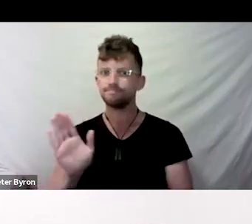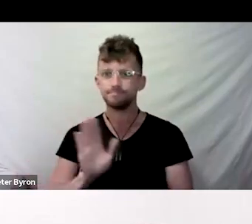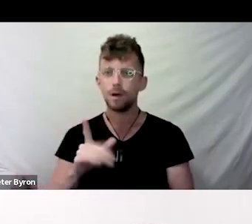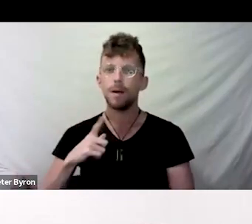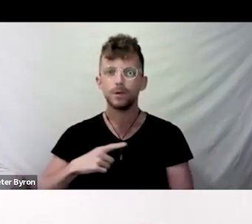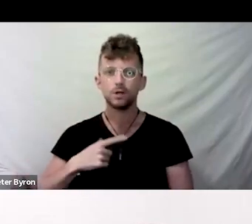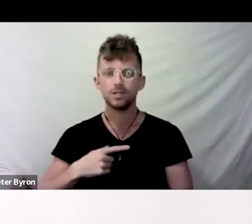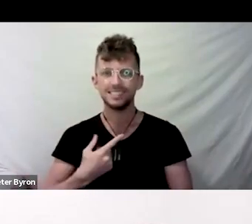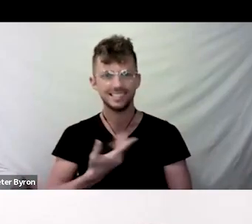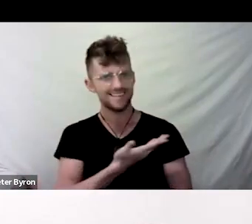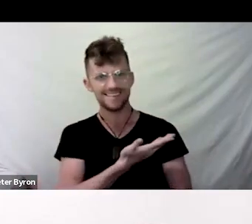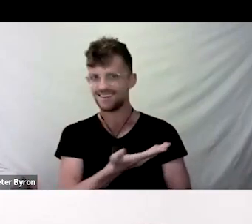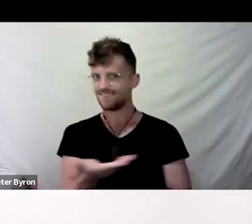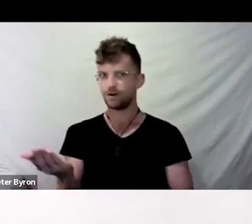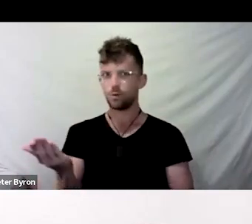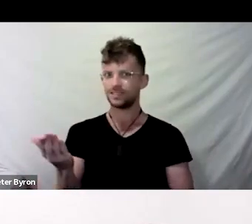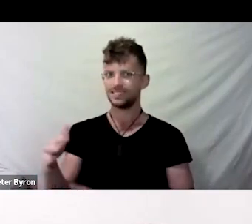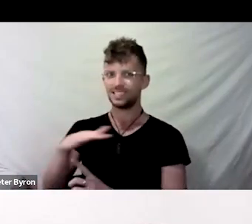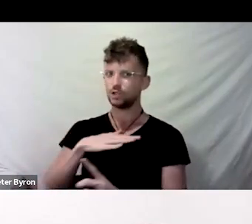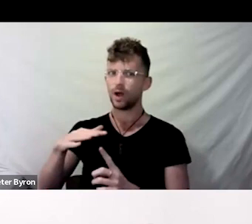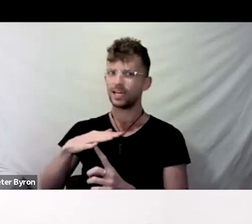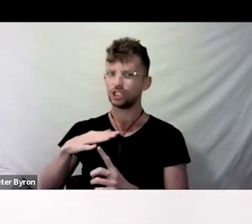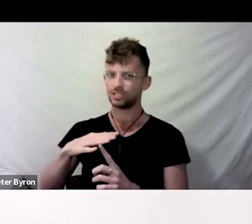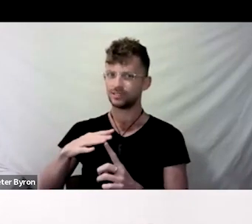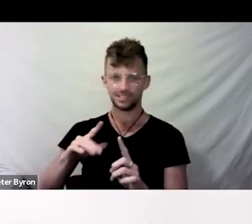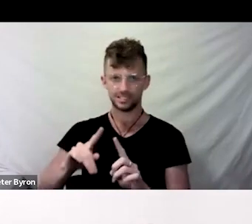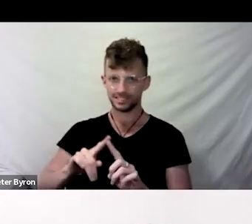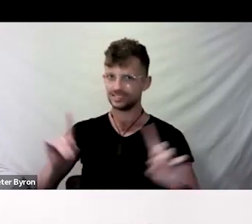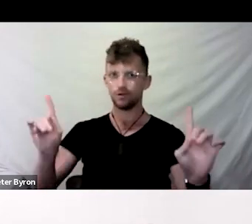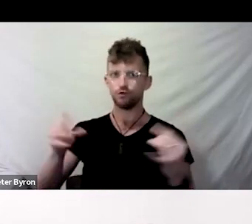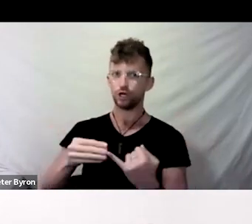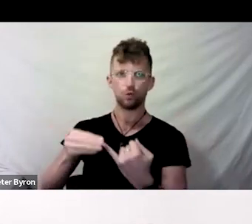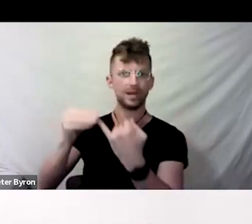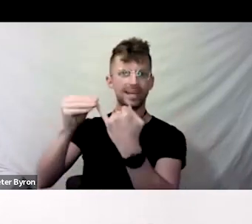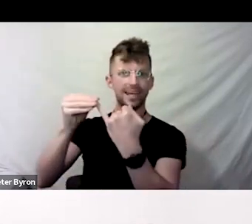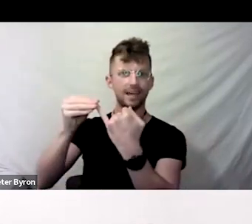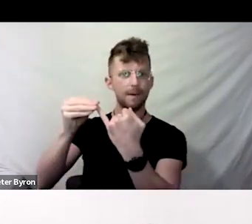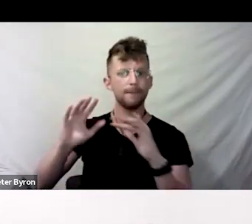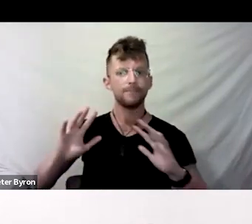And so I’m just, I’m going to talk about the way